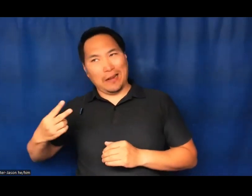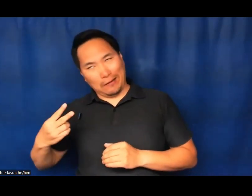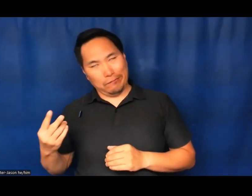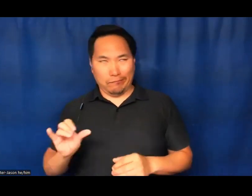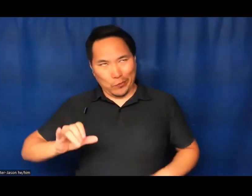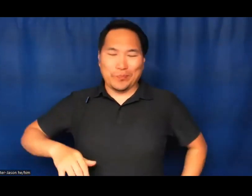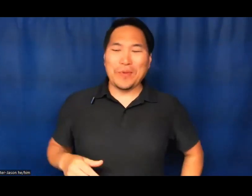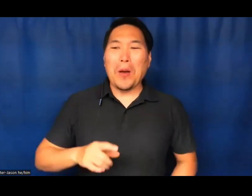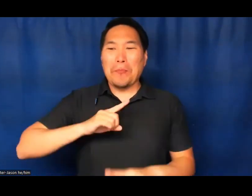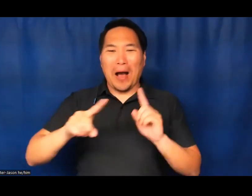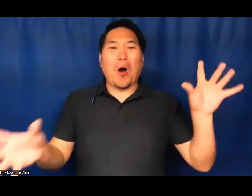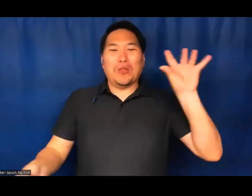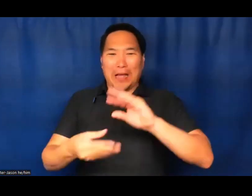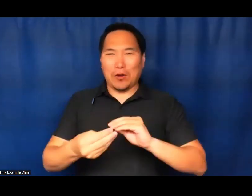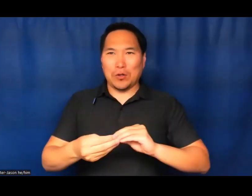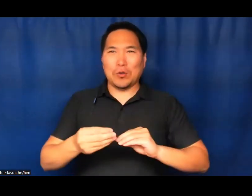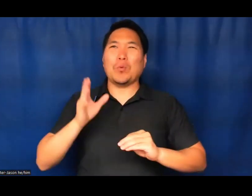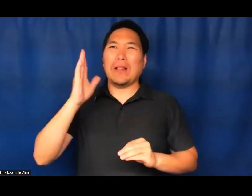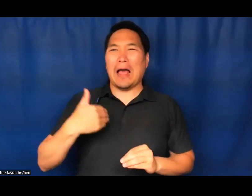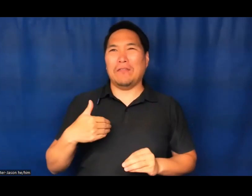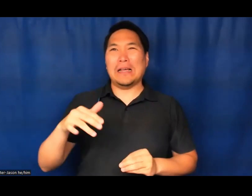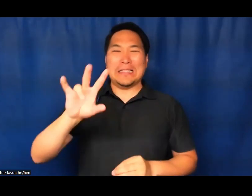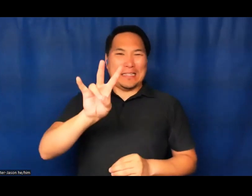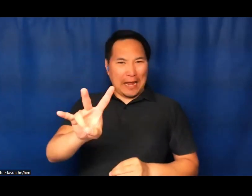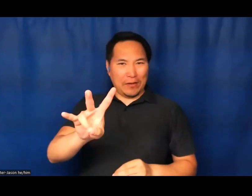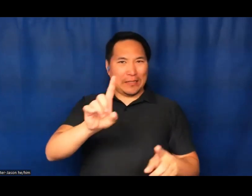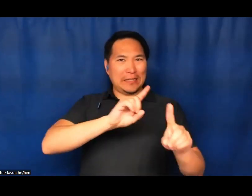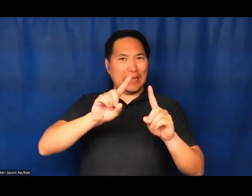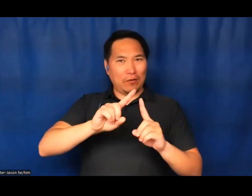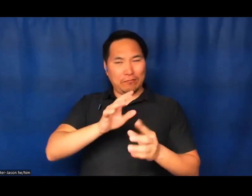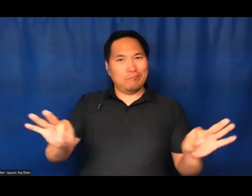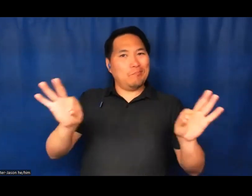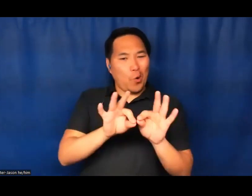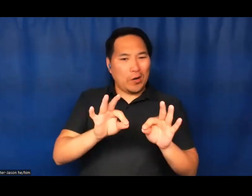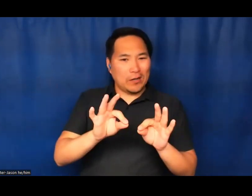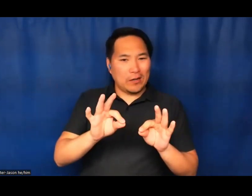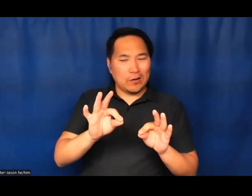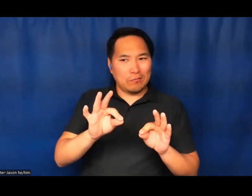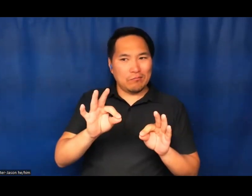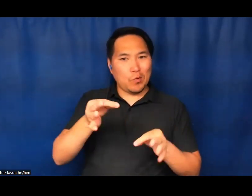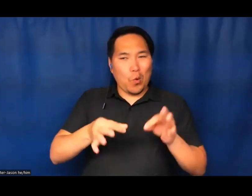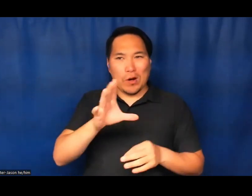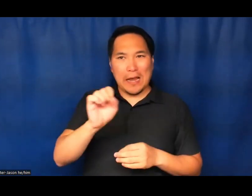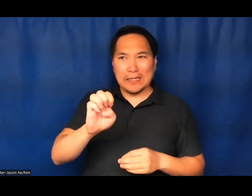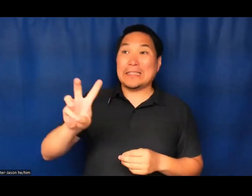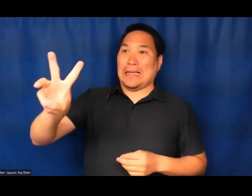So in total you will hear about 7 key cases, 6 of them coming up in the term.